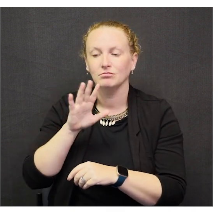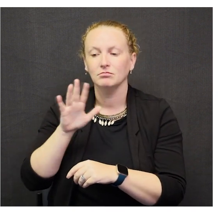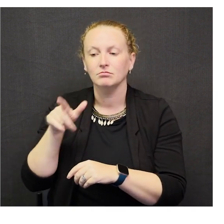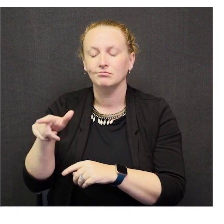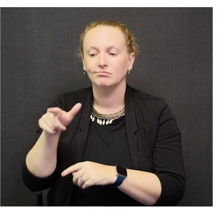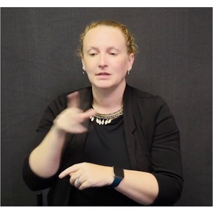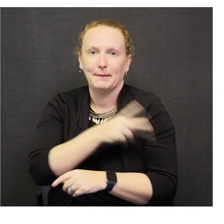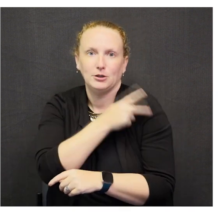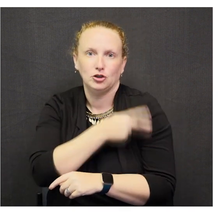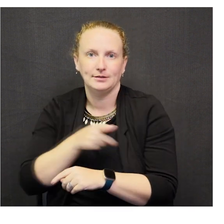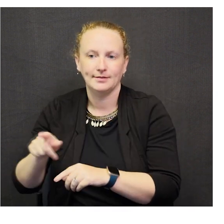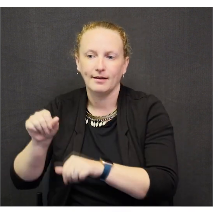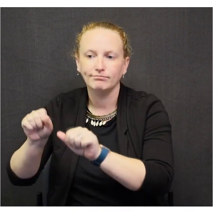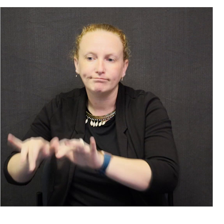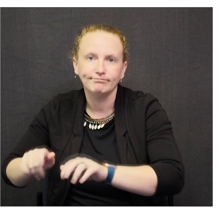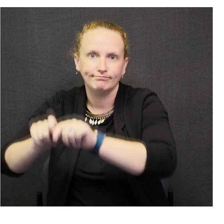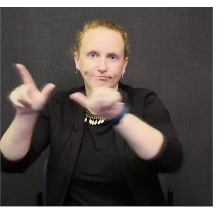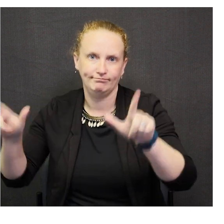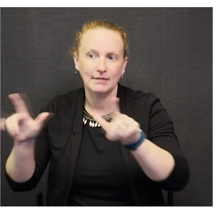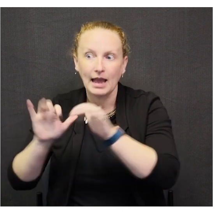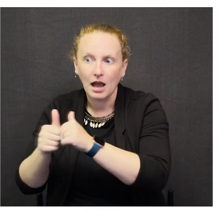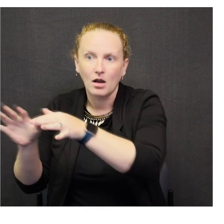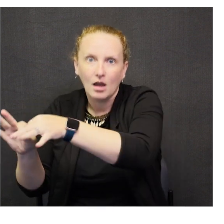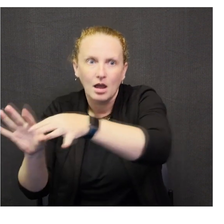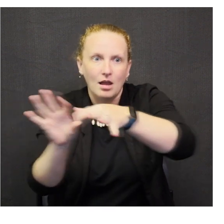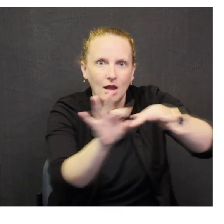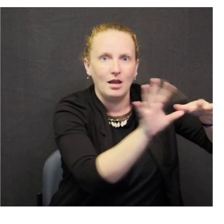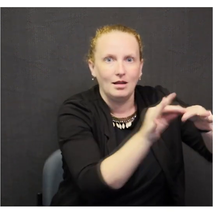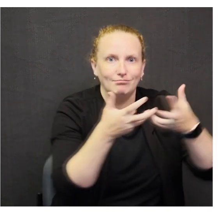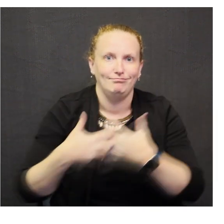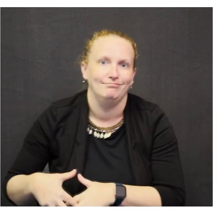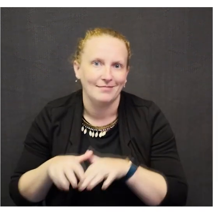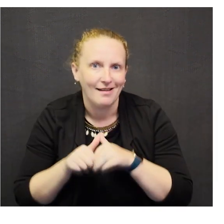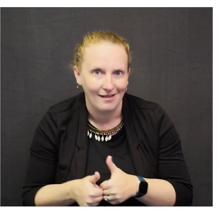Our previous workflow was that our phone and video requests would come to us on our Cisco